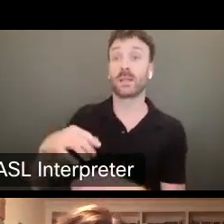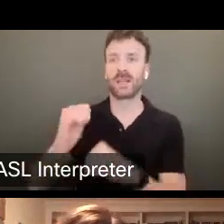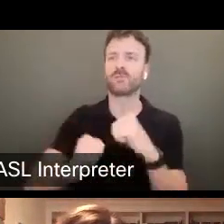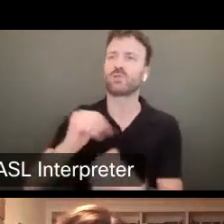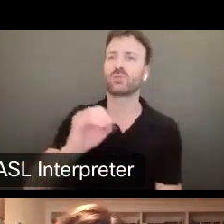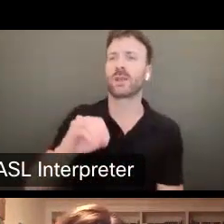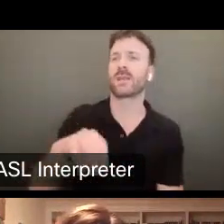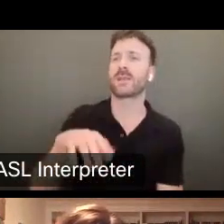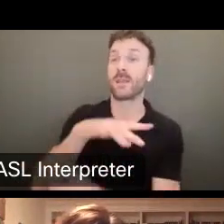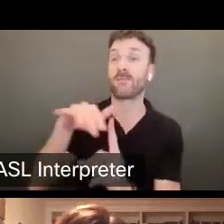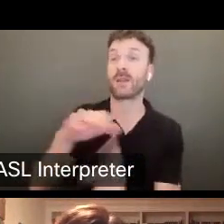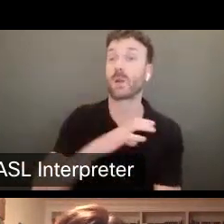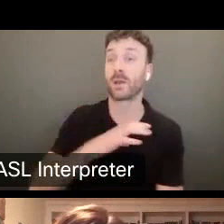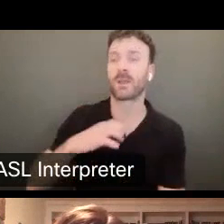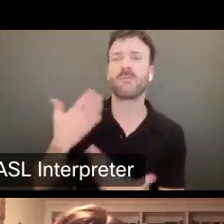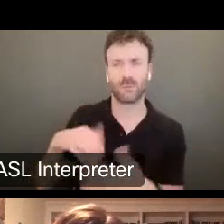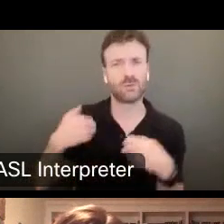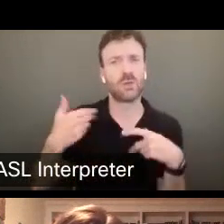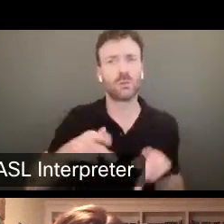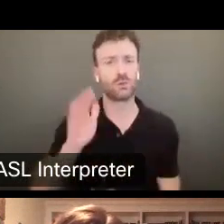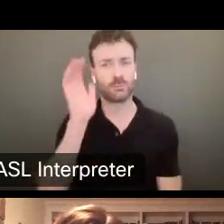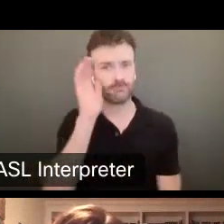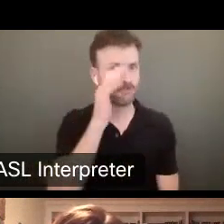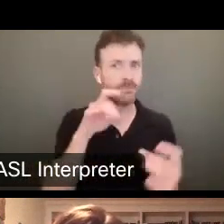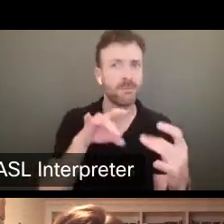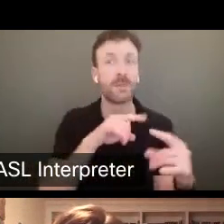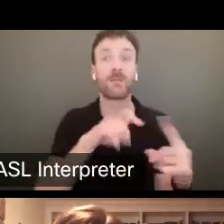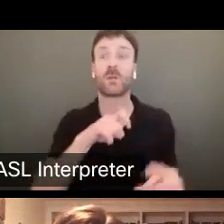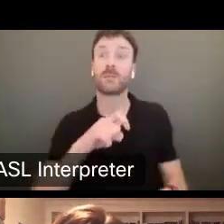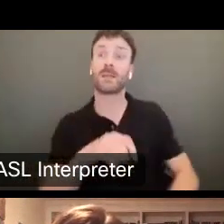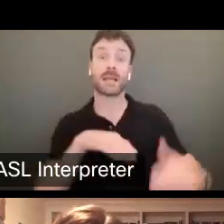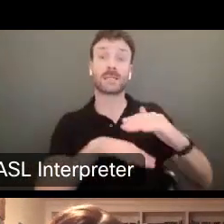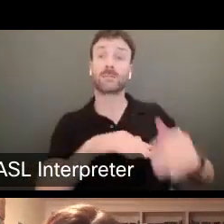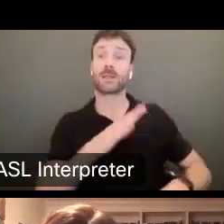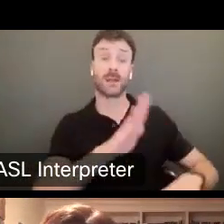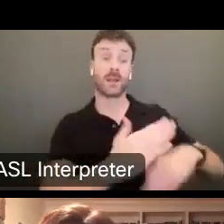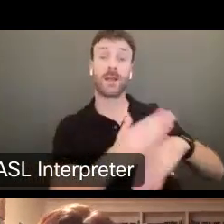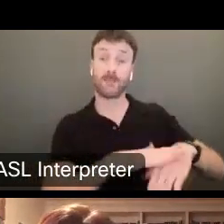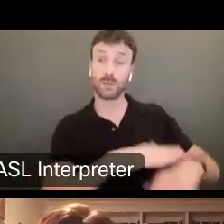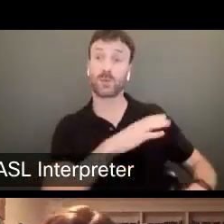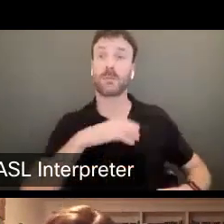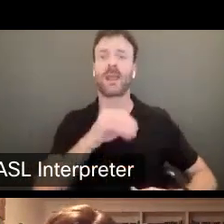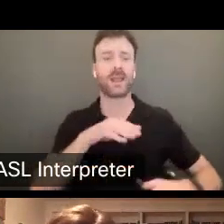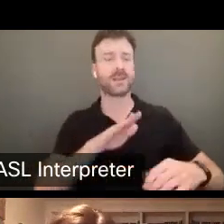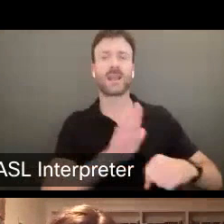feedback from the Accessibility Advisory Committee and from accessibility advocates on many issues,